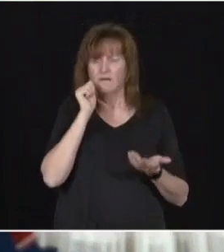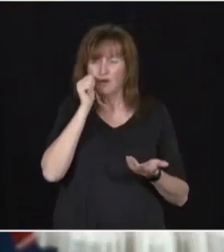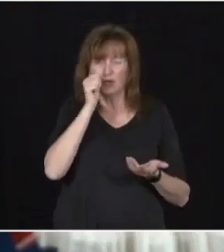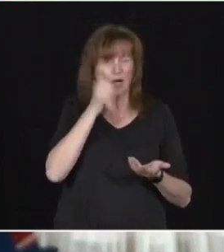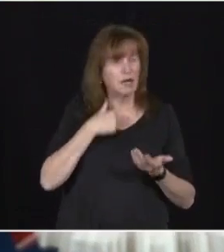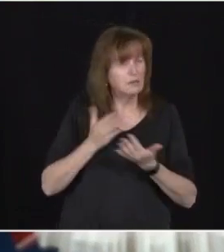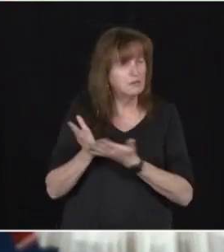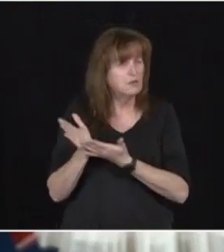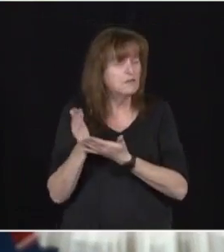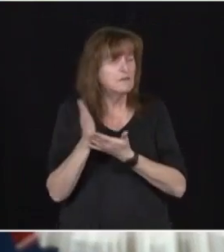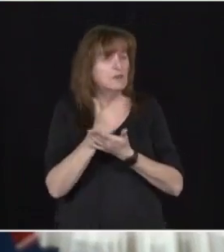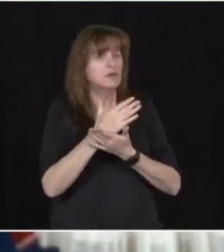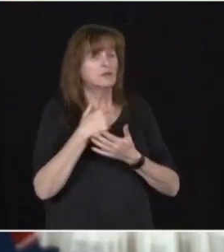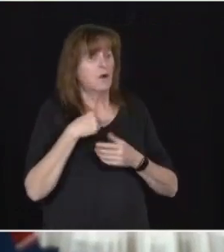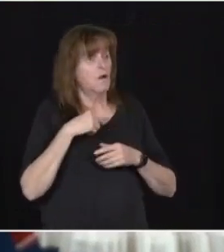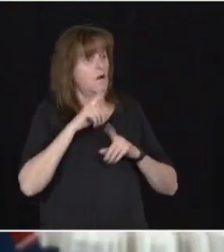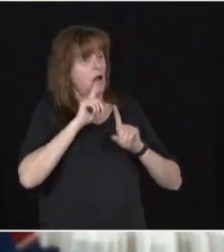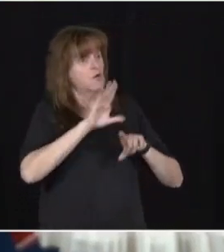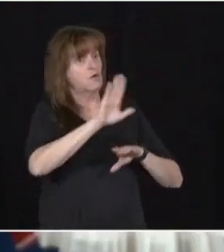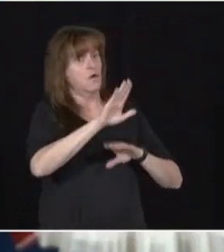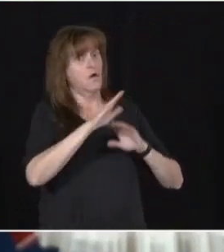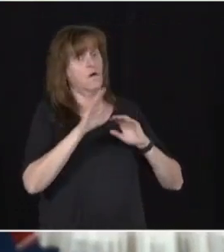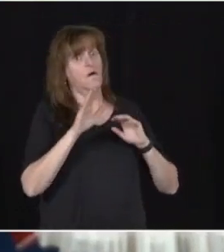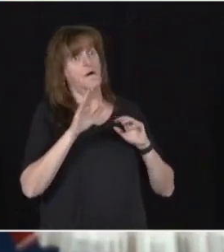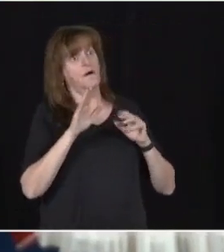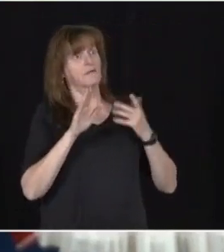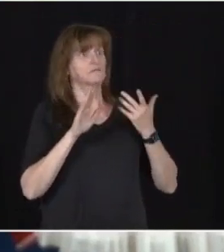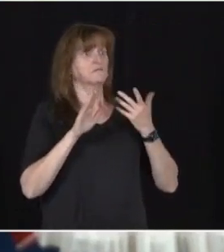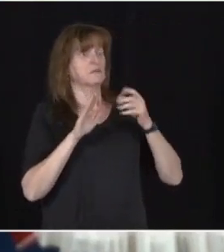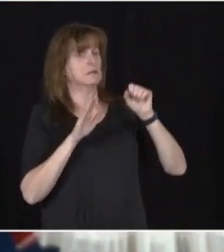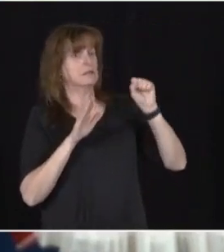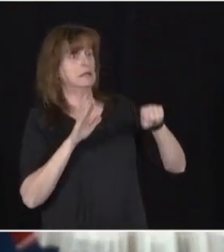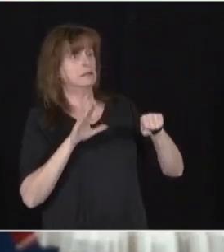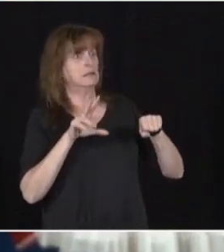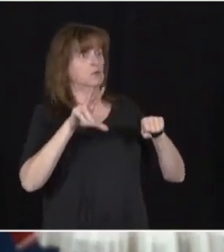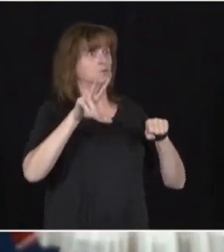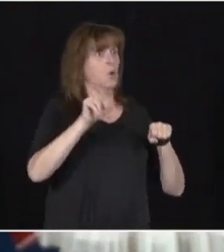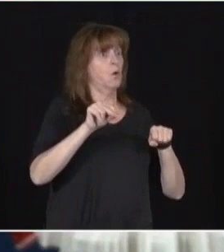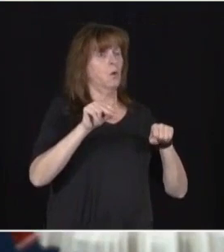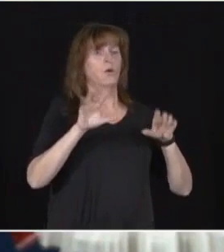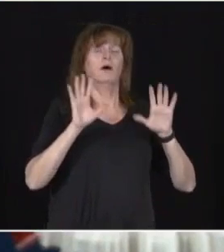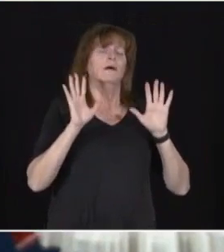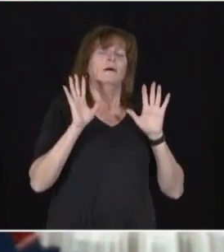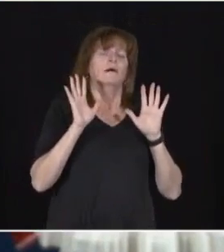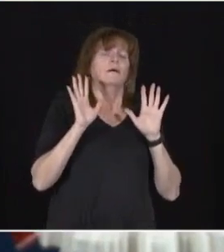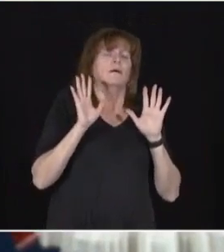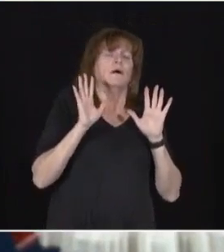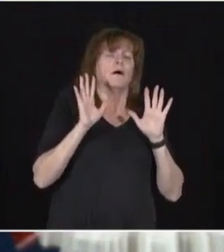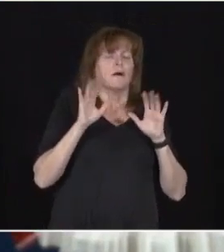week by week. I cannot give you a definite answer, but I can tell you everything is on the table all